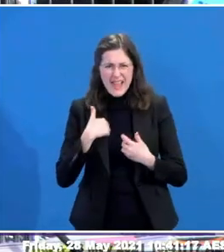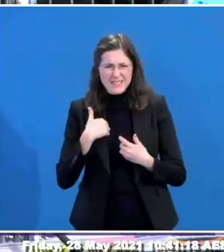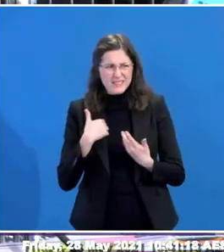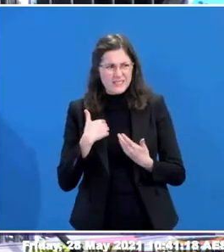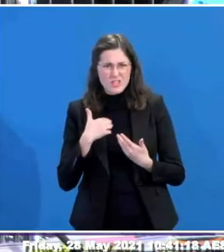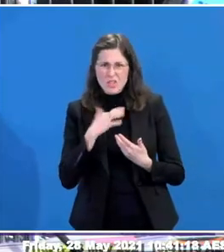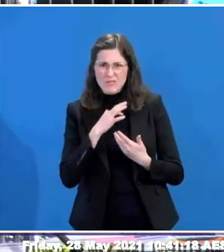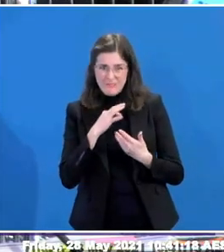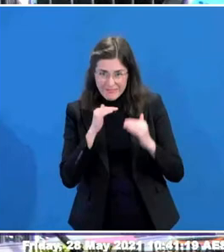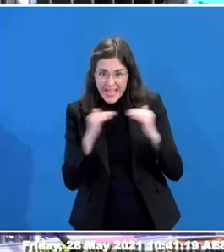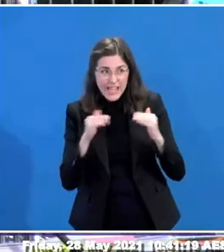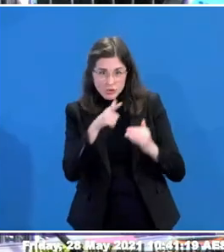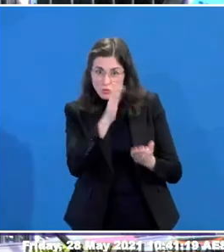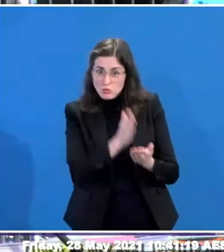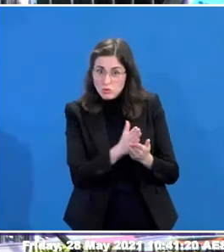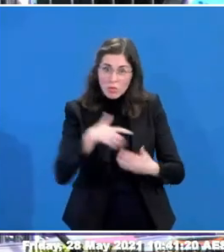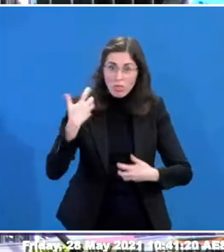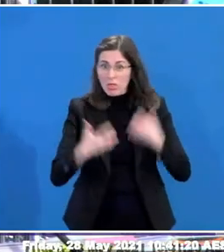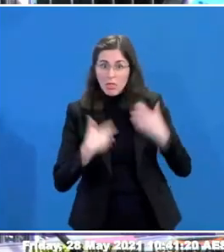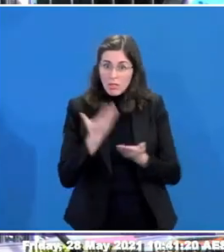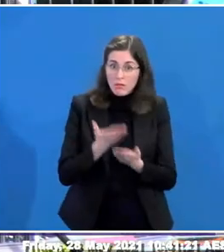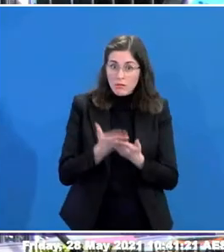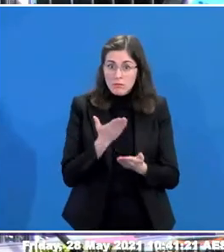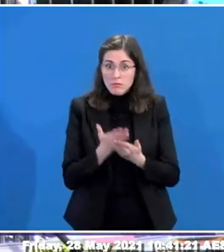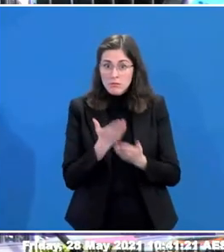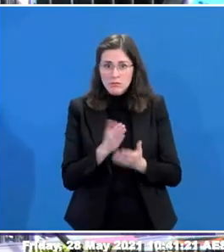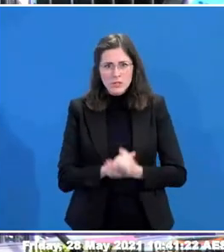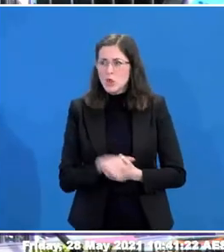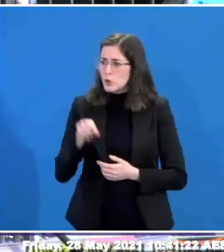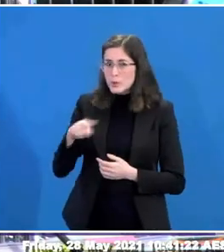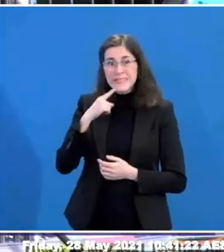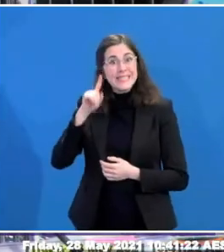querulent or, as you said in your evidence yesterday, "bullying and harassing"?